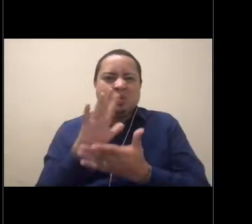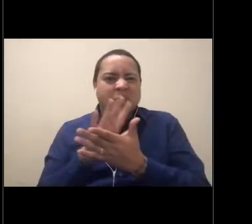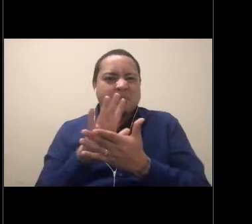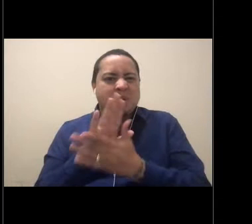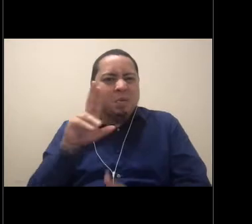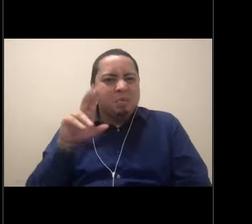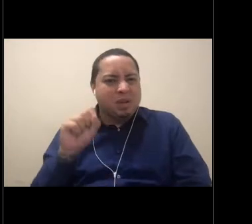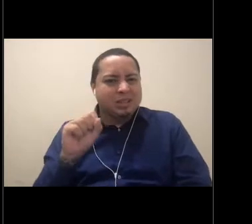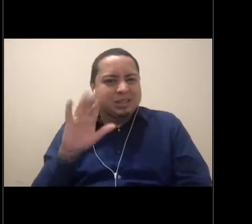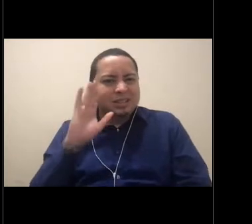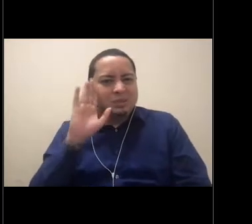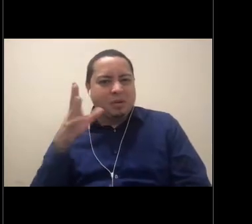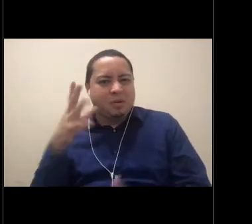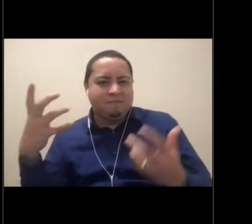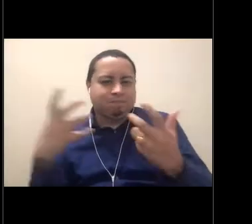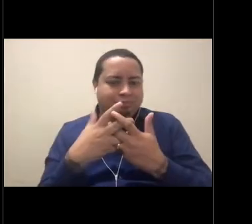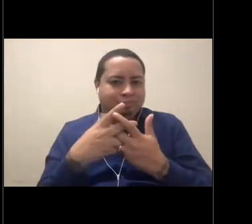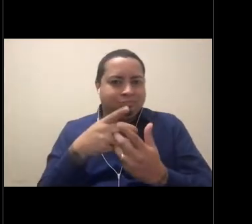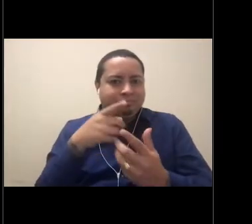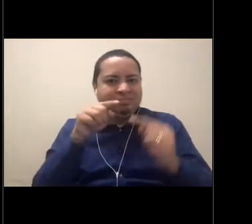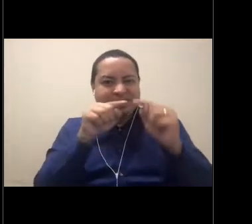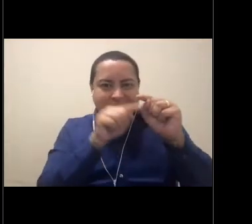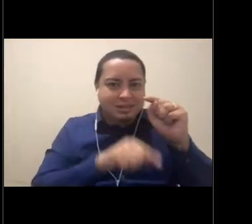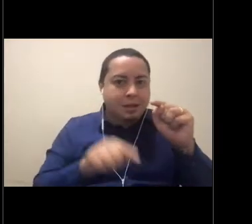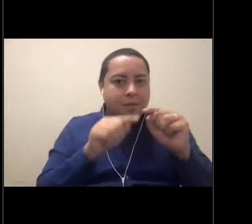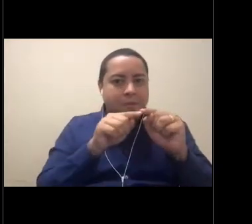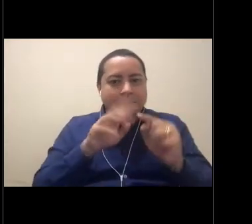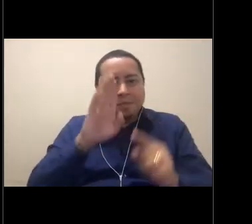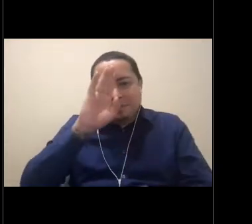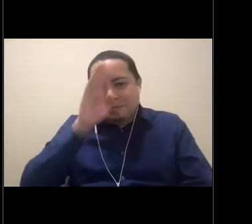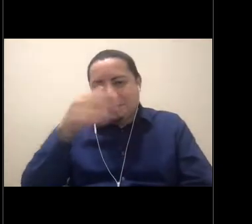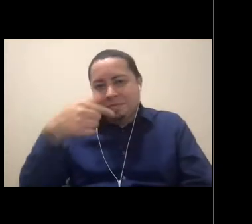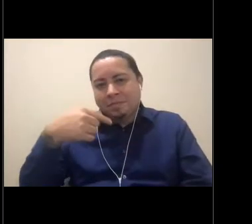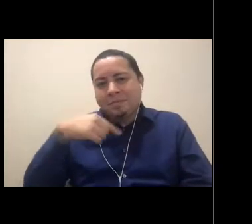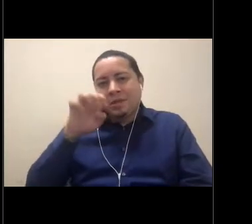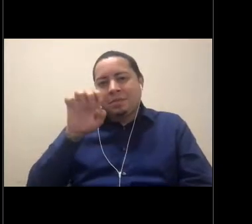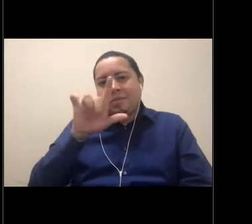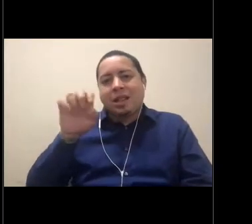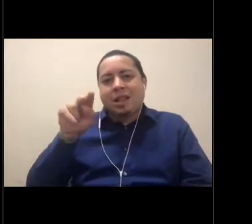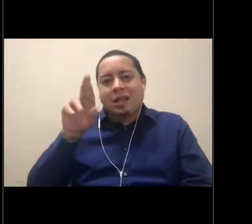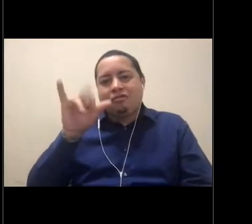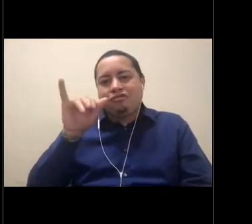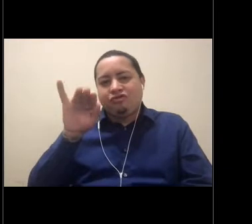That is amazing. I'm Ellen Ramirez. I'm a physical scientist with NOAA,